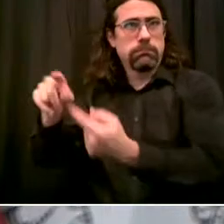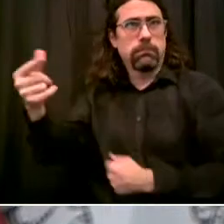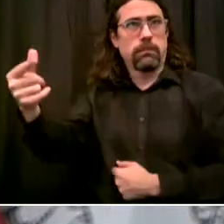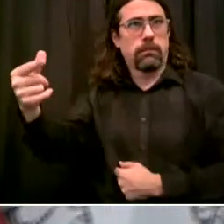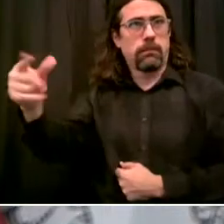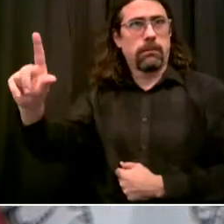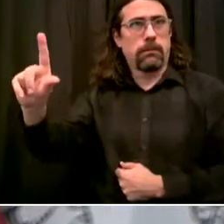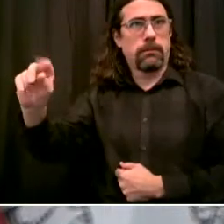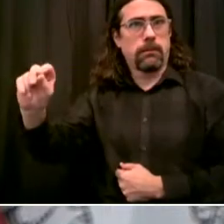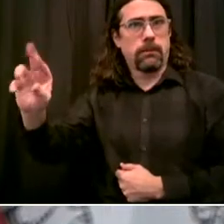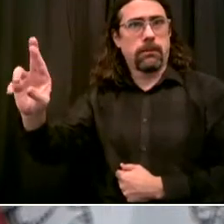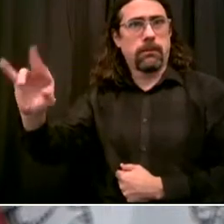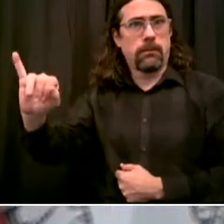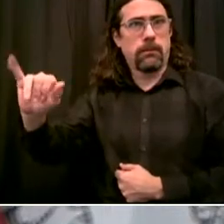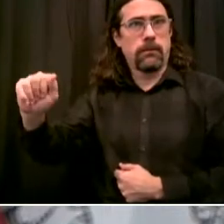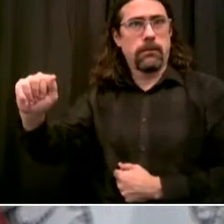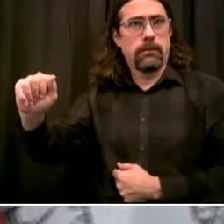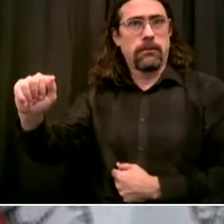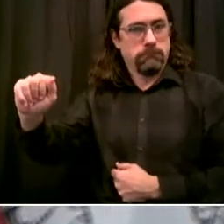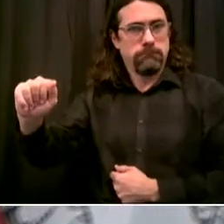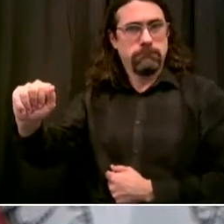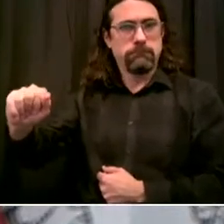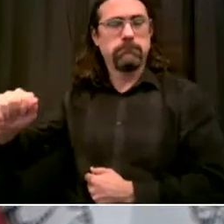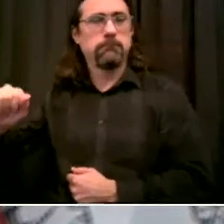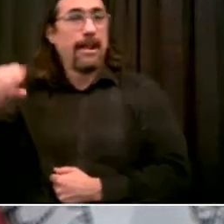Reportrtre: GOOD MORNING MR